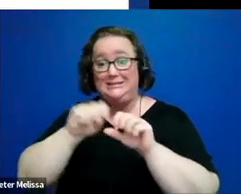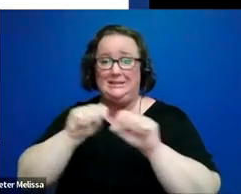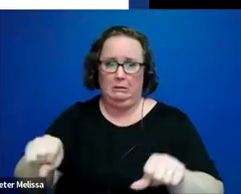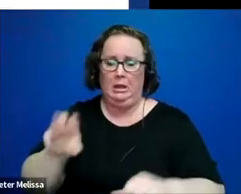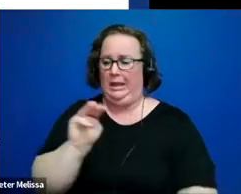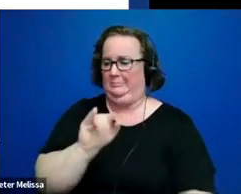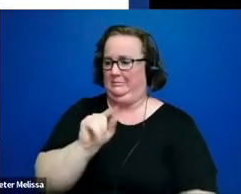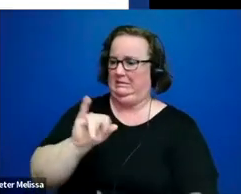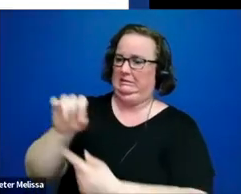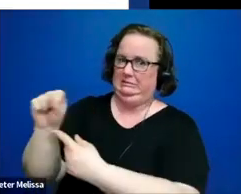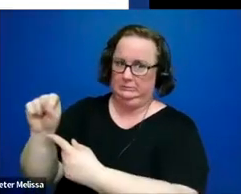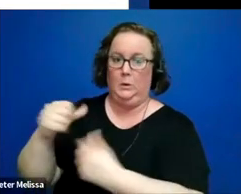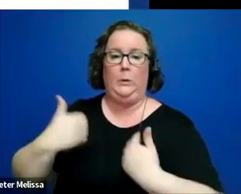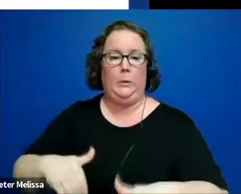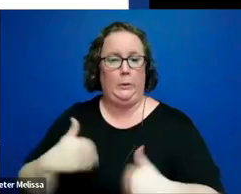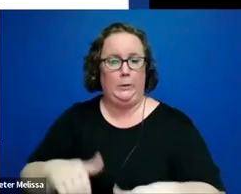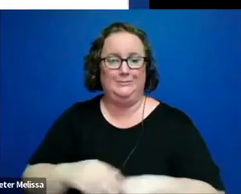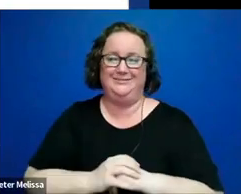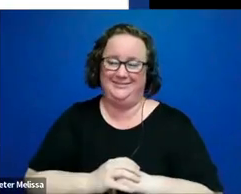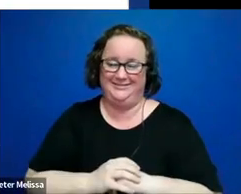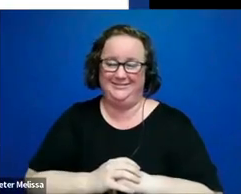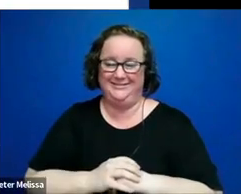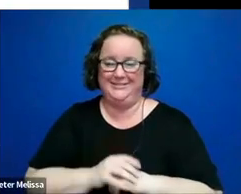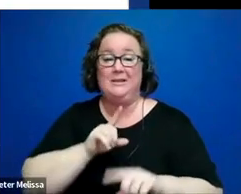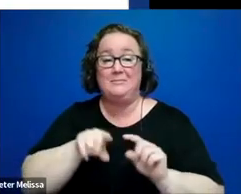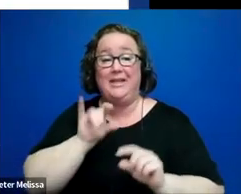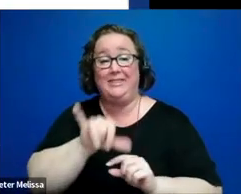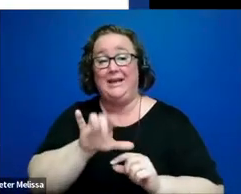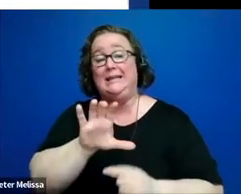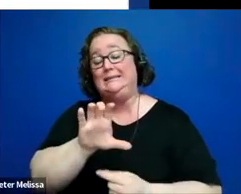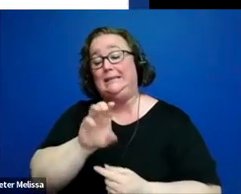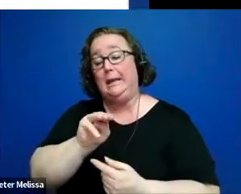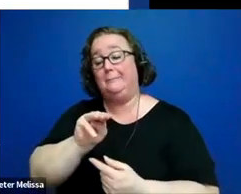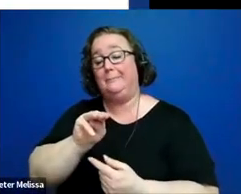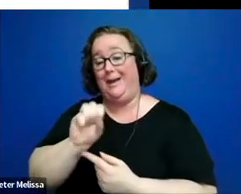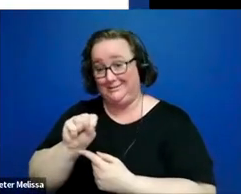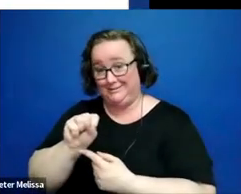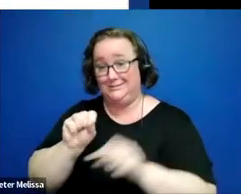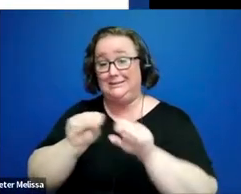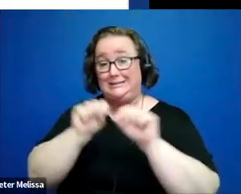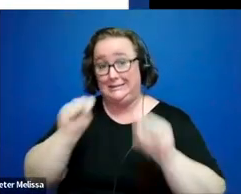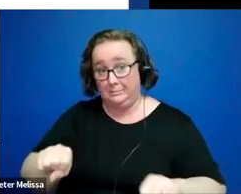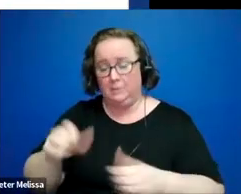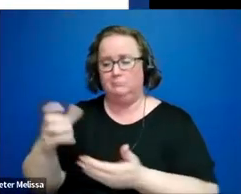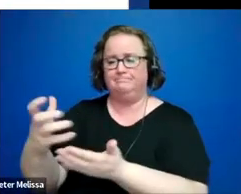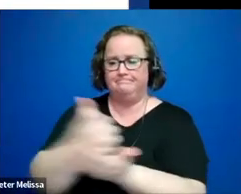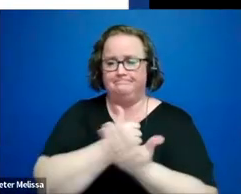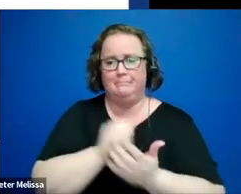And so this is a CMS system that collects Medicaid claims and encounters data.